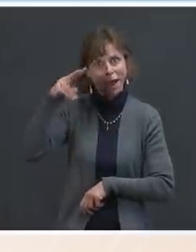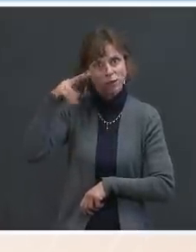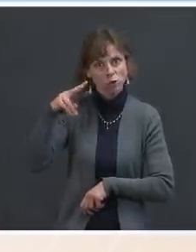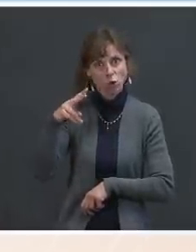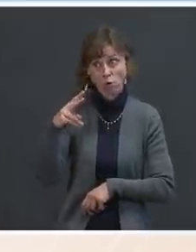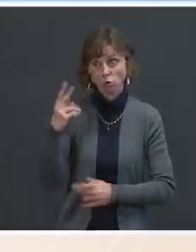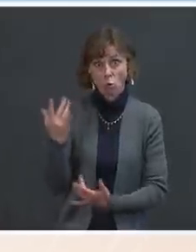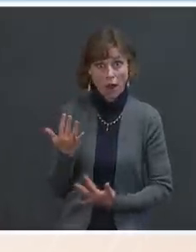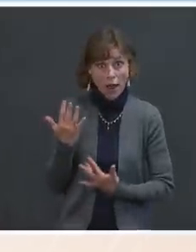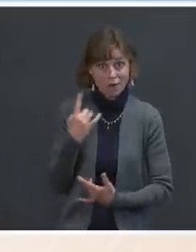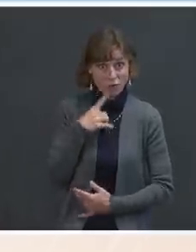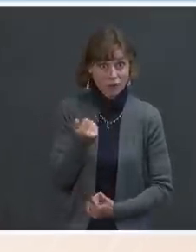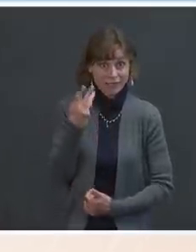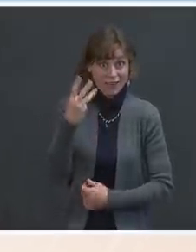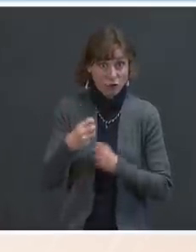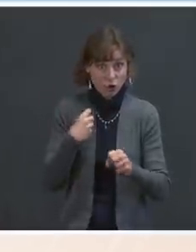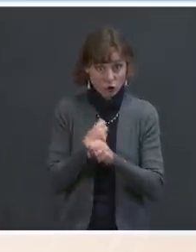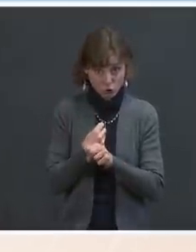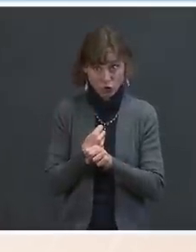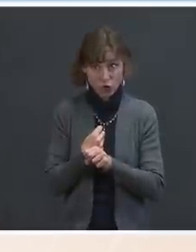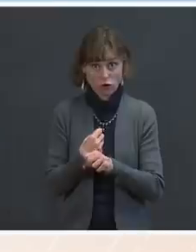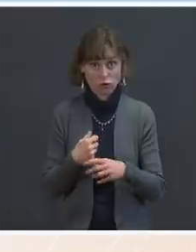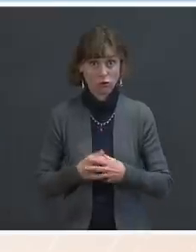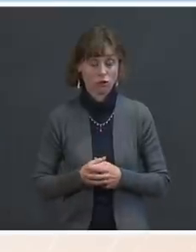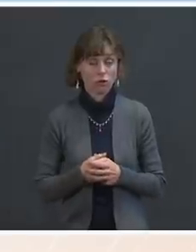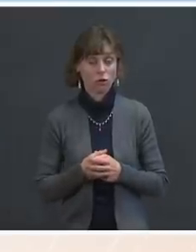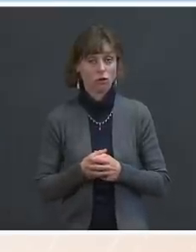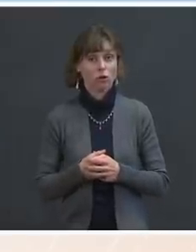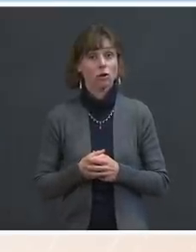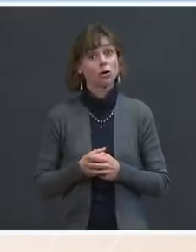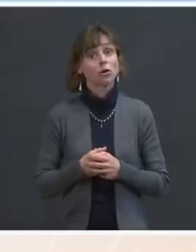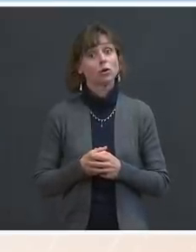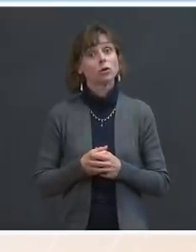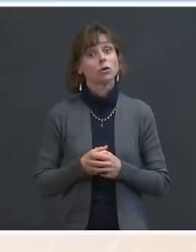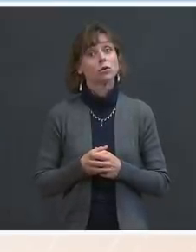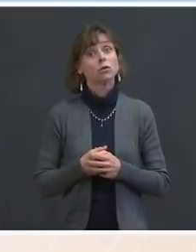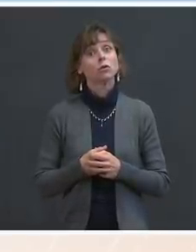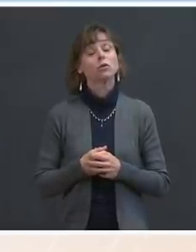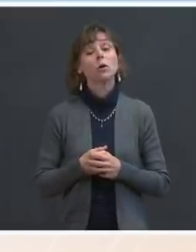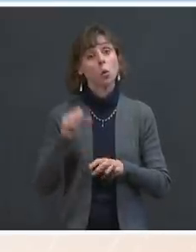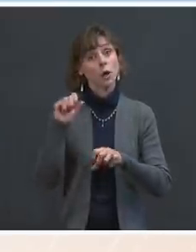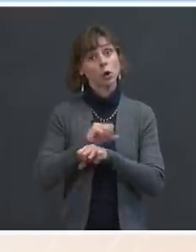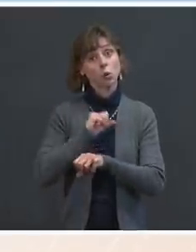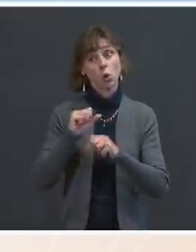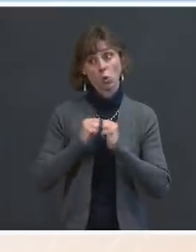for a chance to present their asylum claims. Working with the government of Mexico, international organizations,